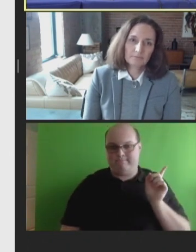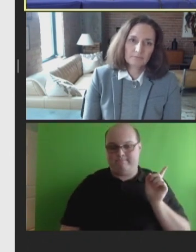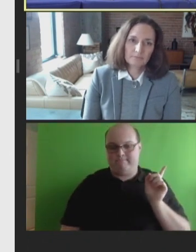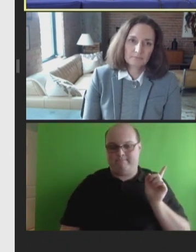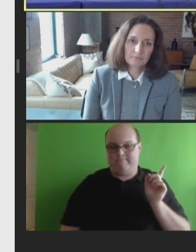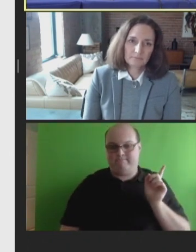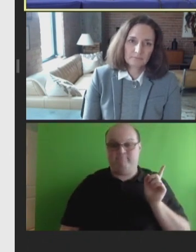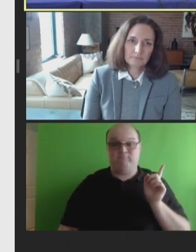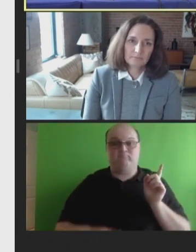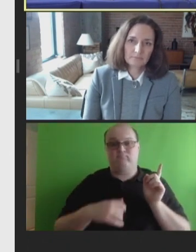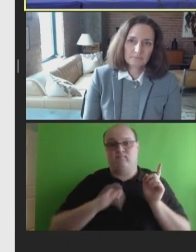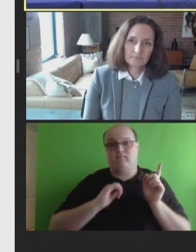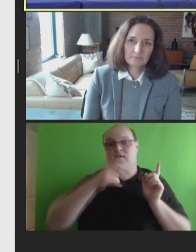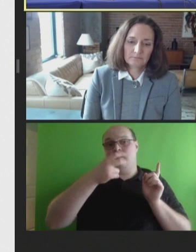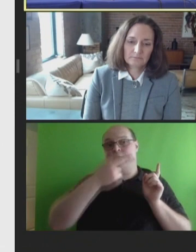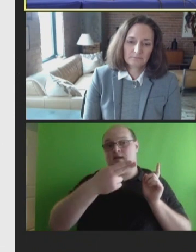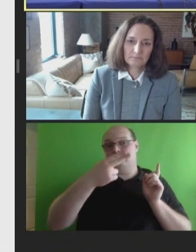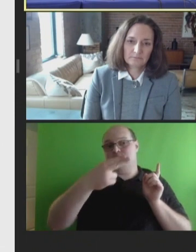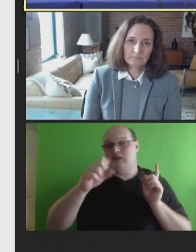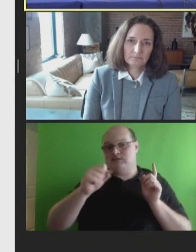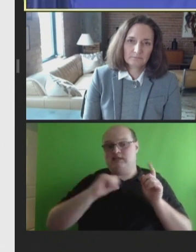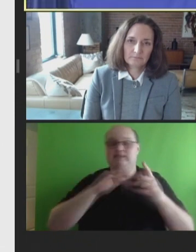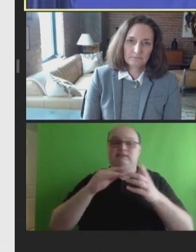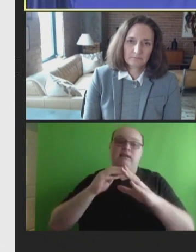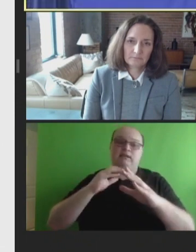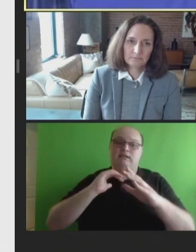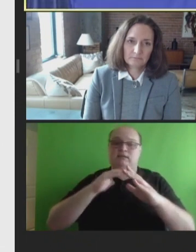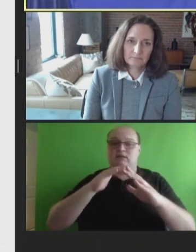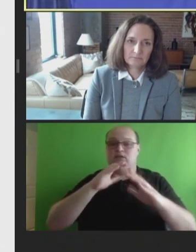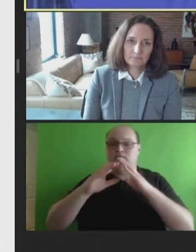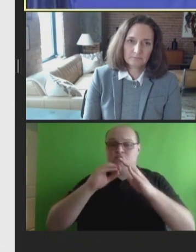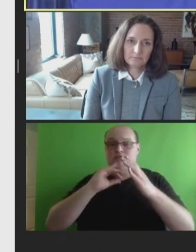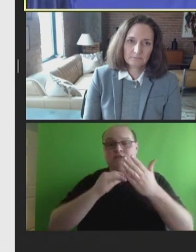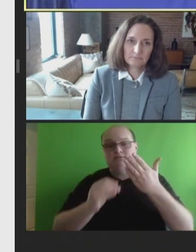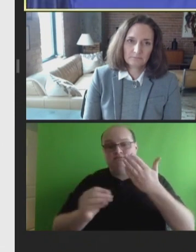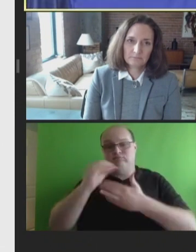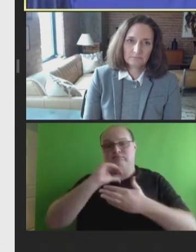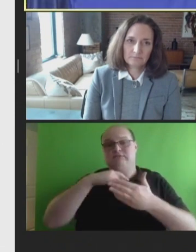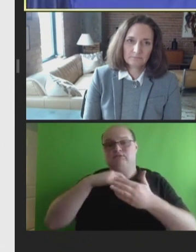Division conversations happen, you know, at all level up to the secretary's level. And so,